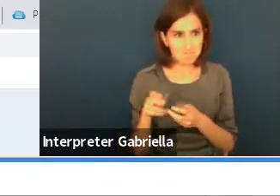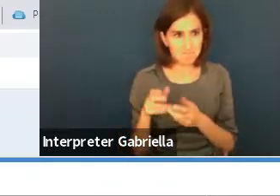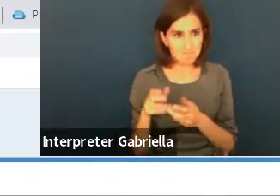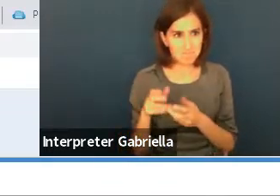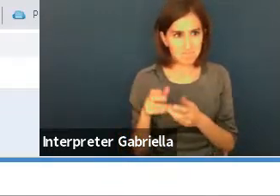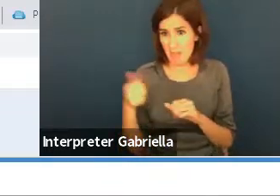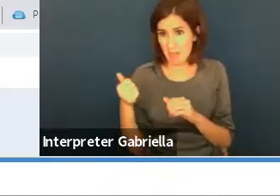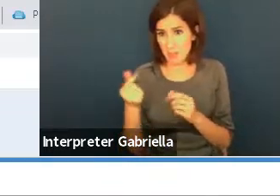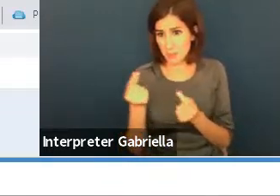Alright.